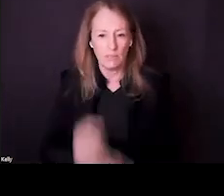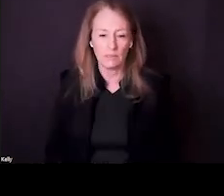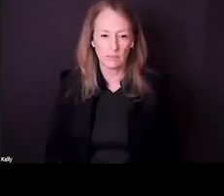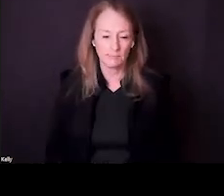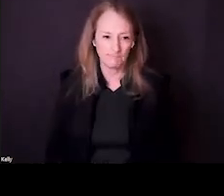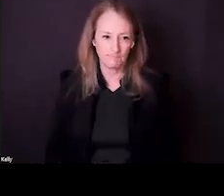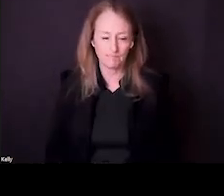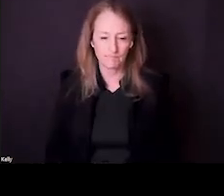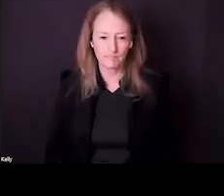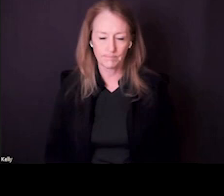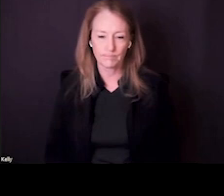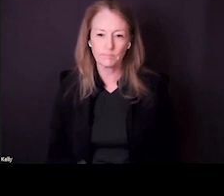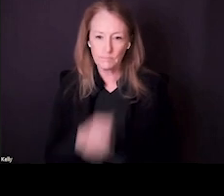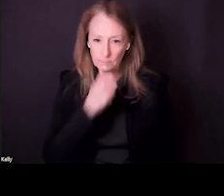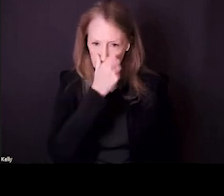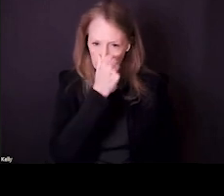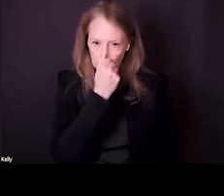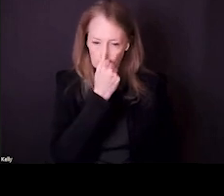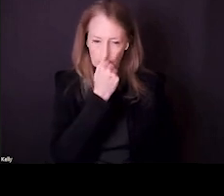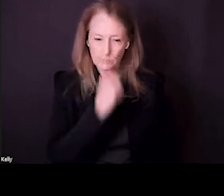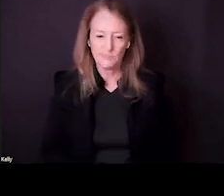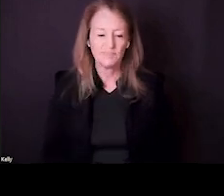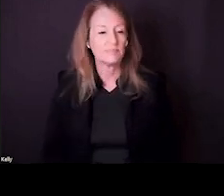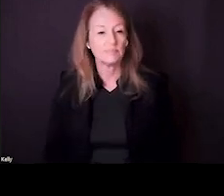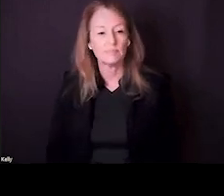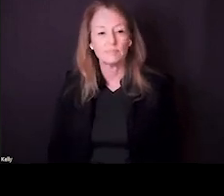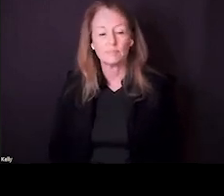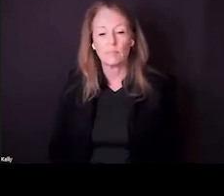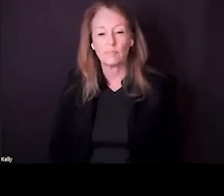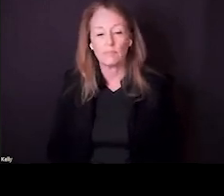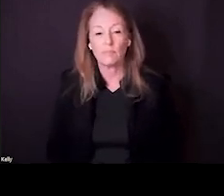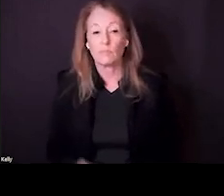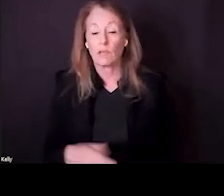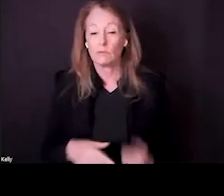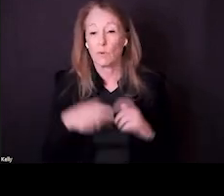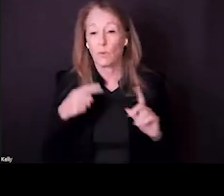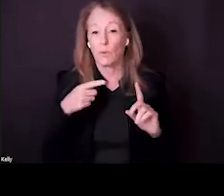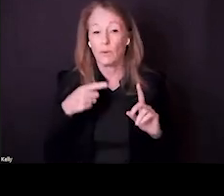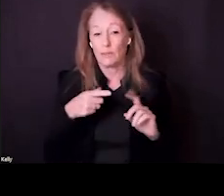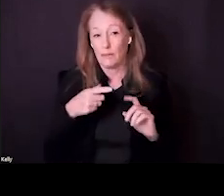POPULATION, ABOUT 25% OF THE POPULATION WILL HAVE A MENTAL HEALTH